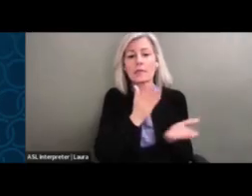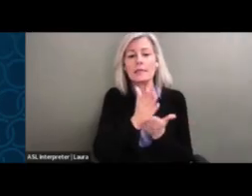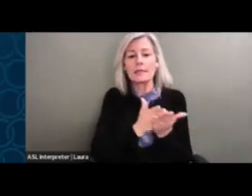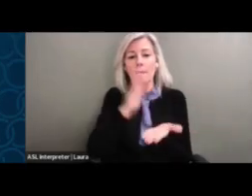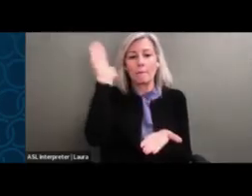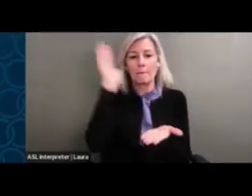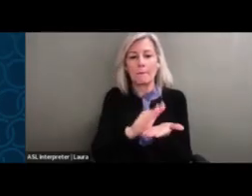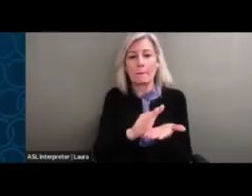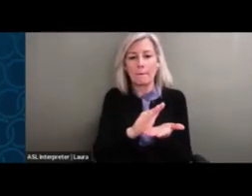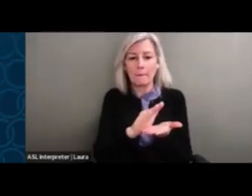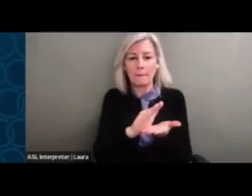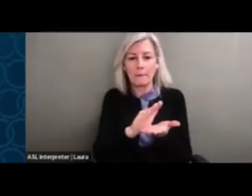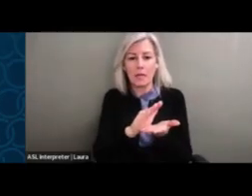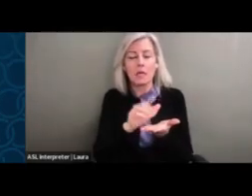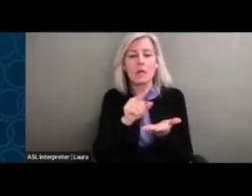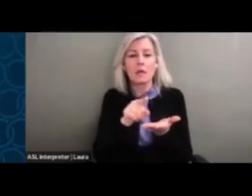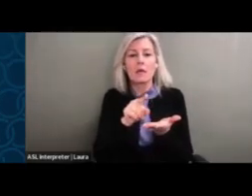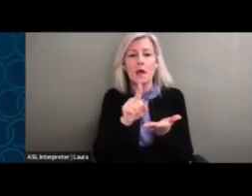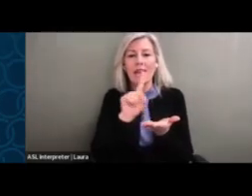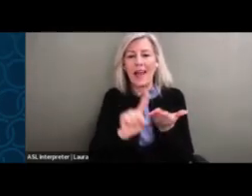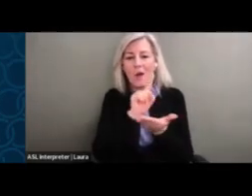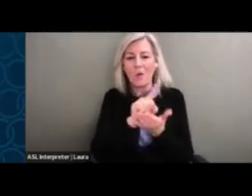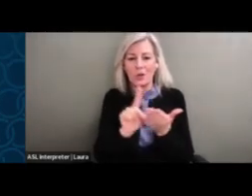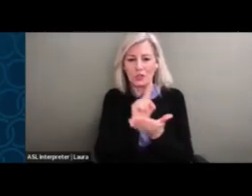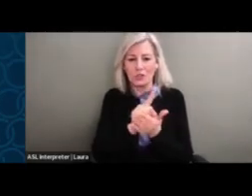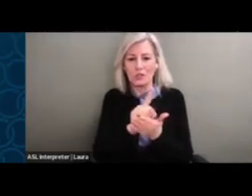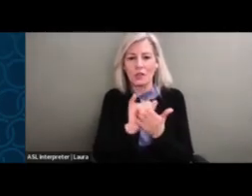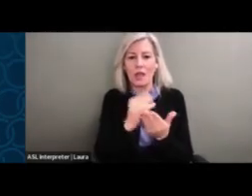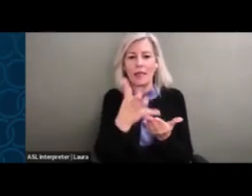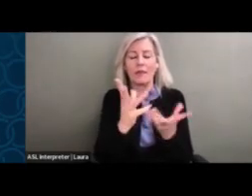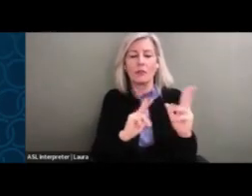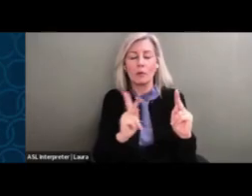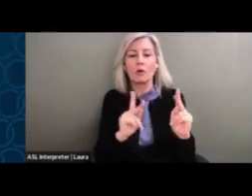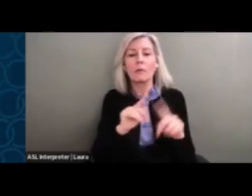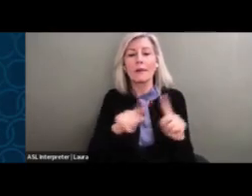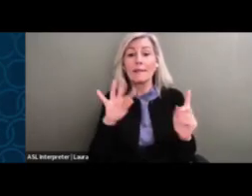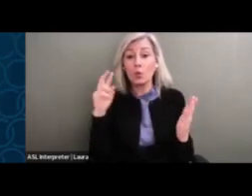Some decreased the number of people that they served, some decreased the number of hours